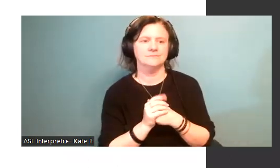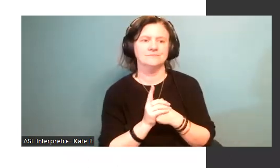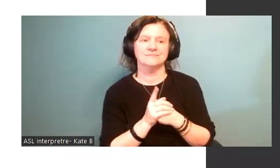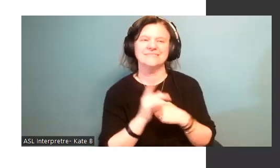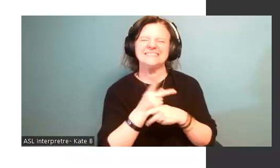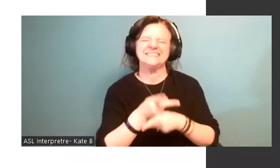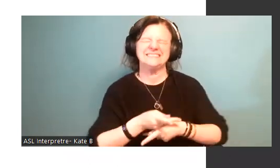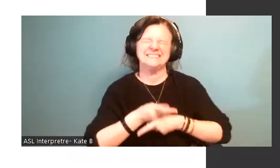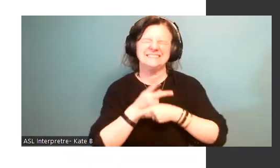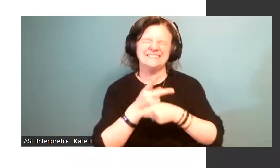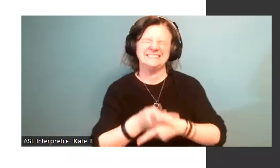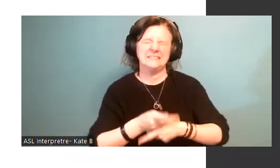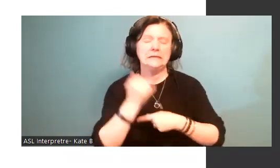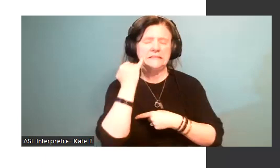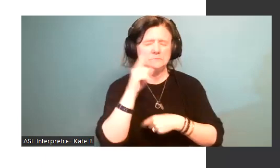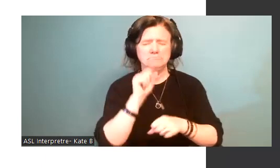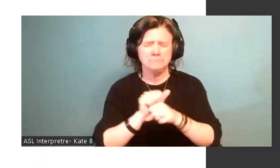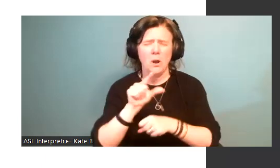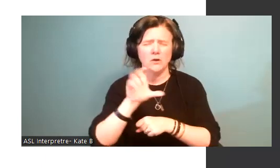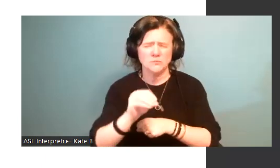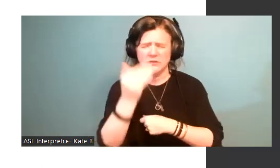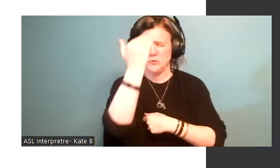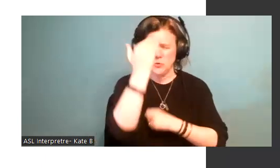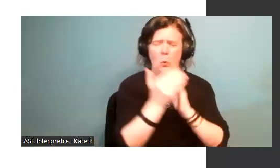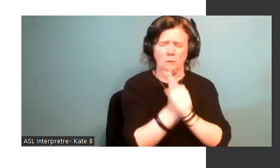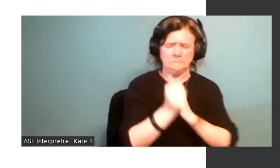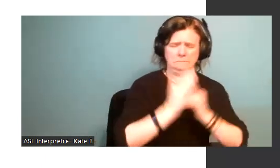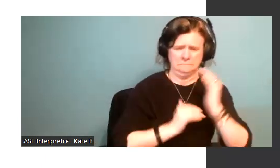readers to attempt to use a virtual cursor to get